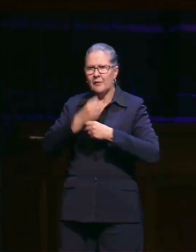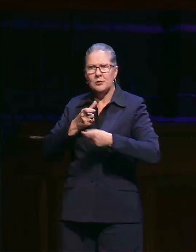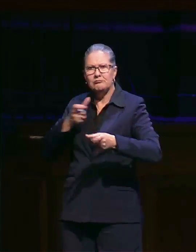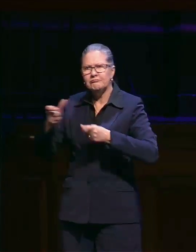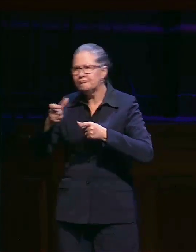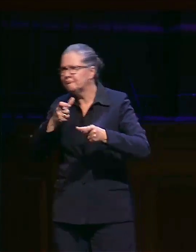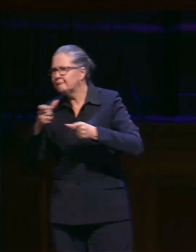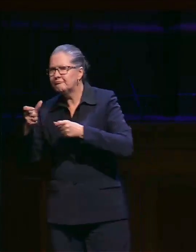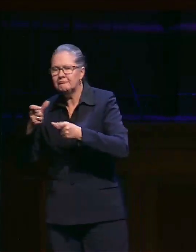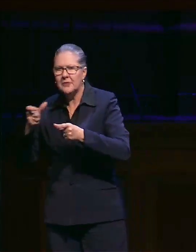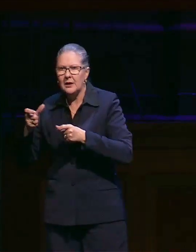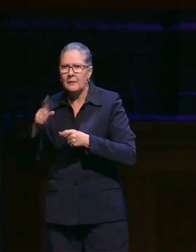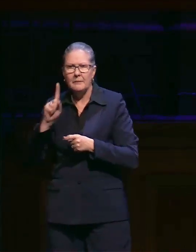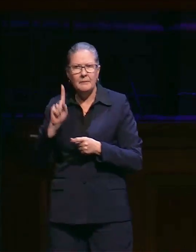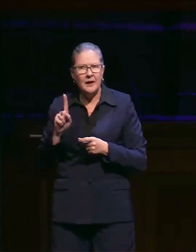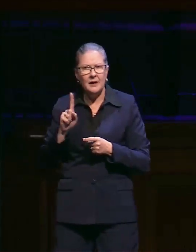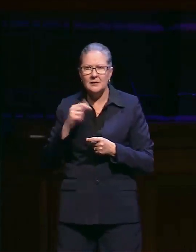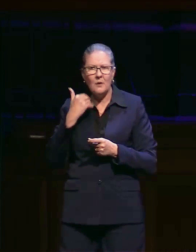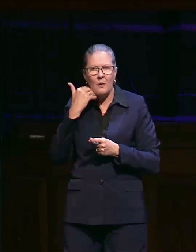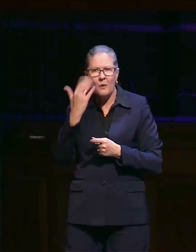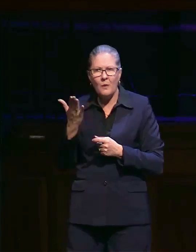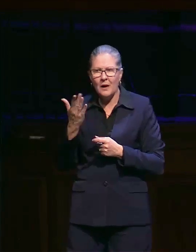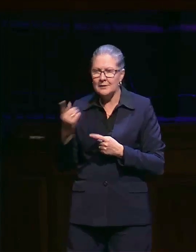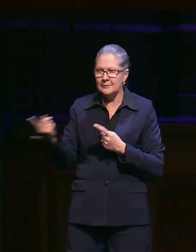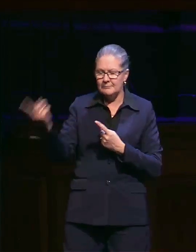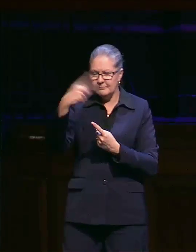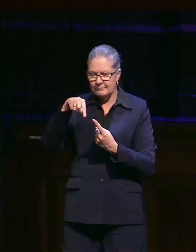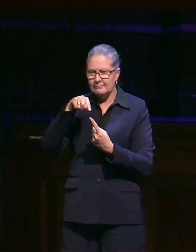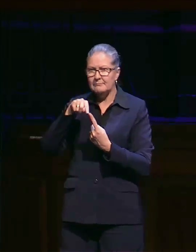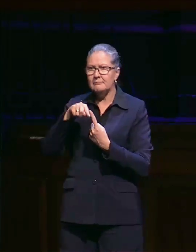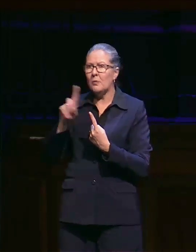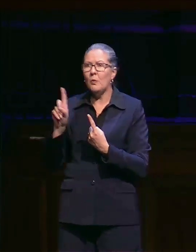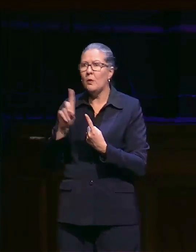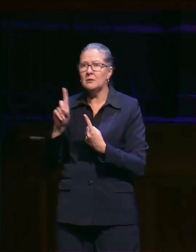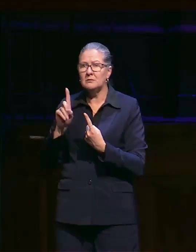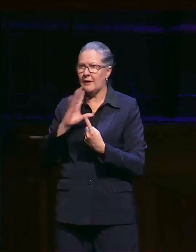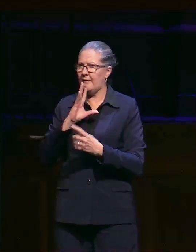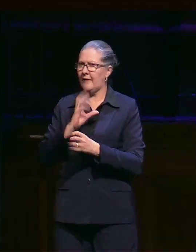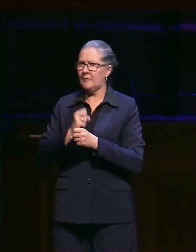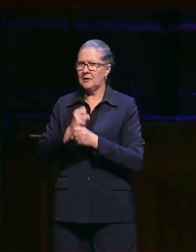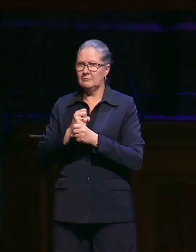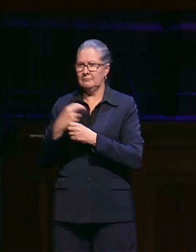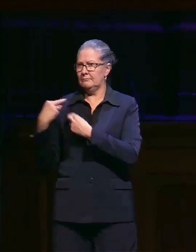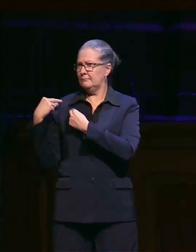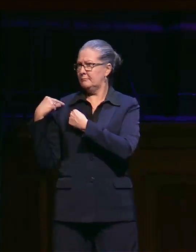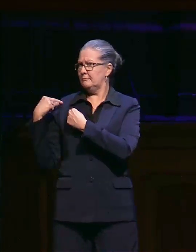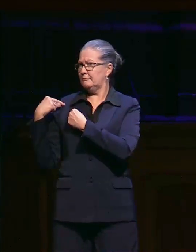in the sphere the back ultimately starts and stops with us the politicians as